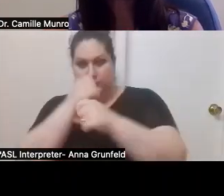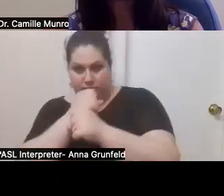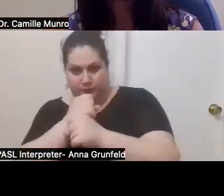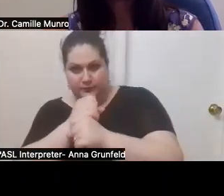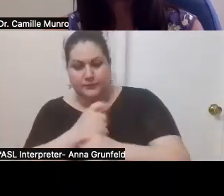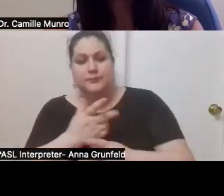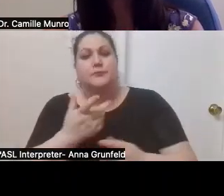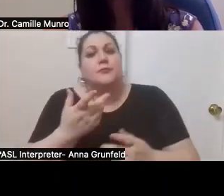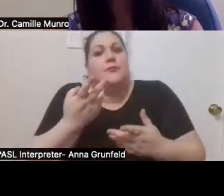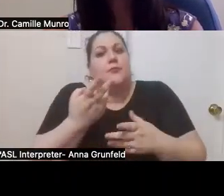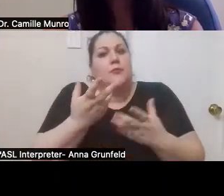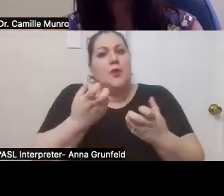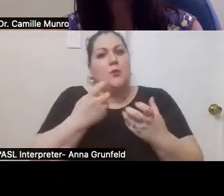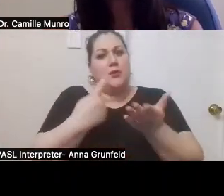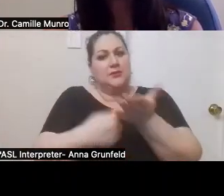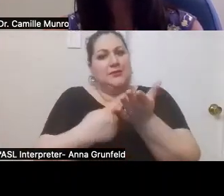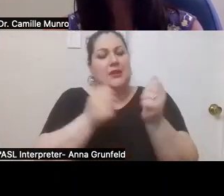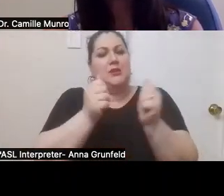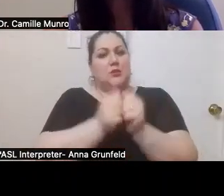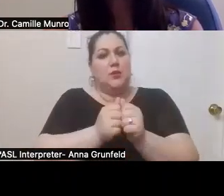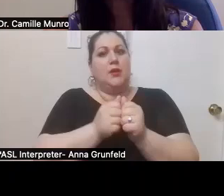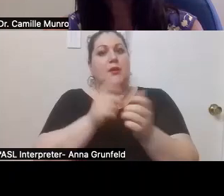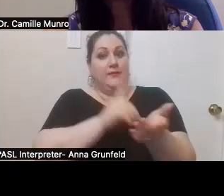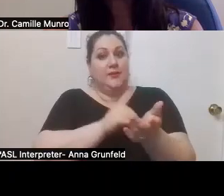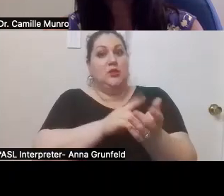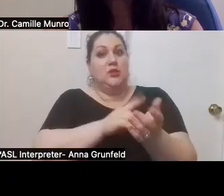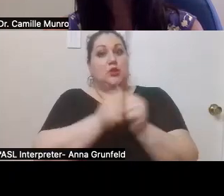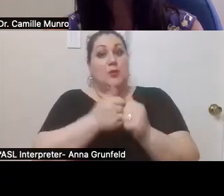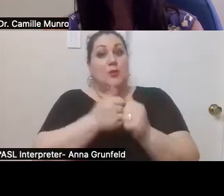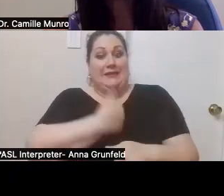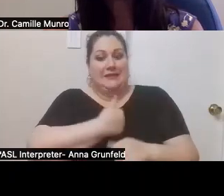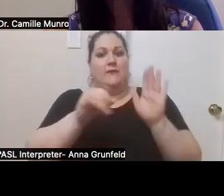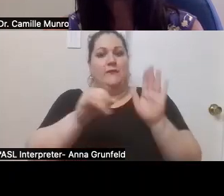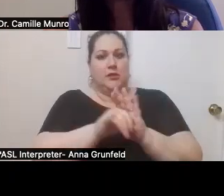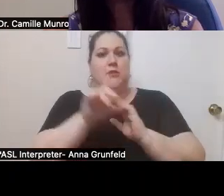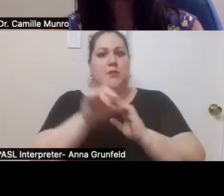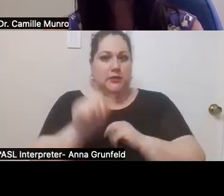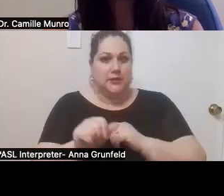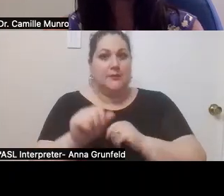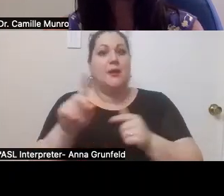And then determine any ongoing perceived barriers or inequitable opportunities.